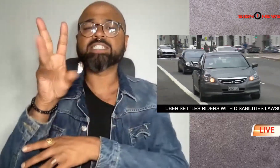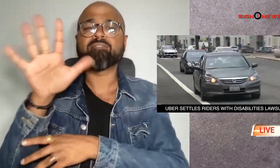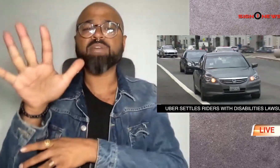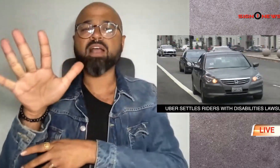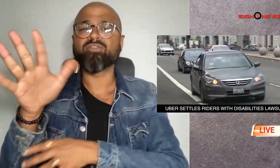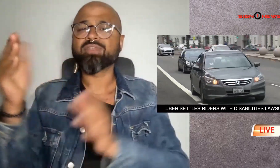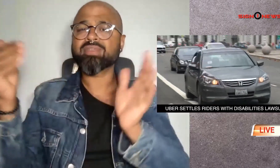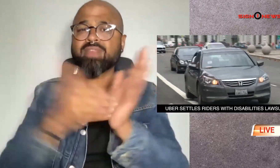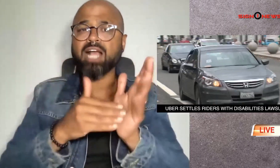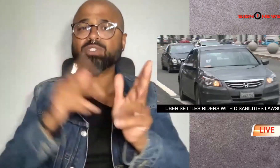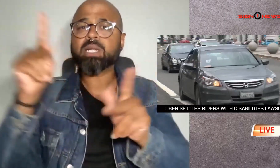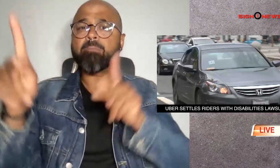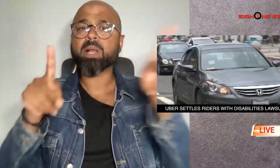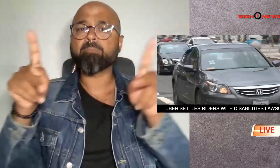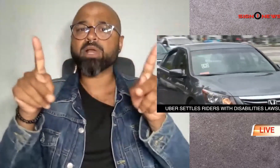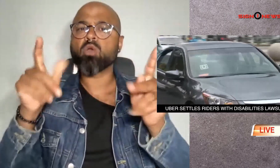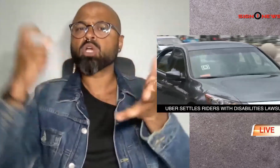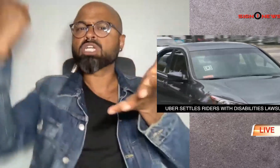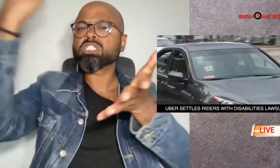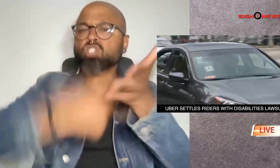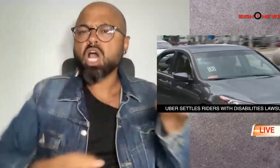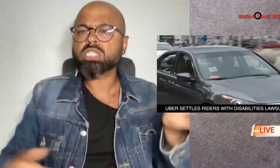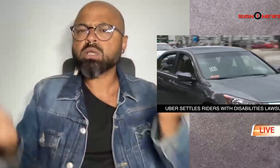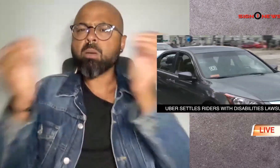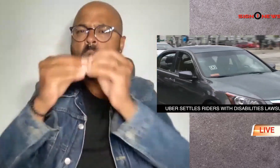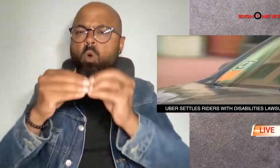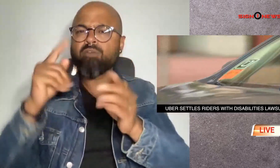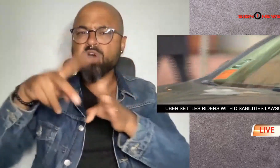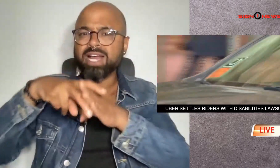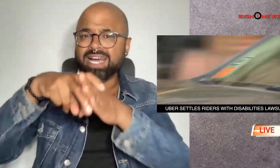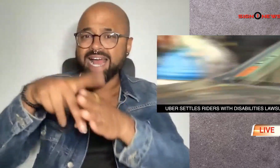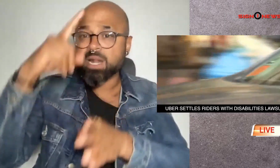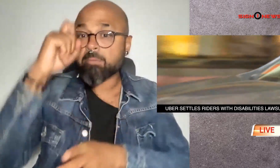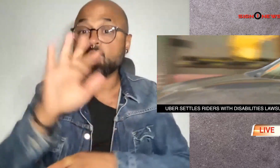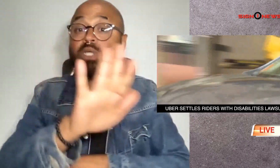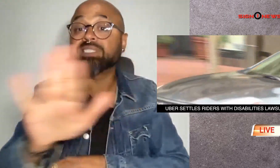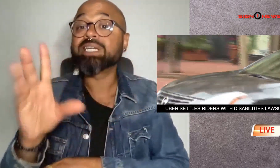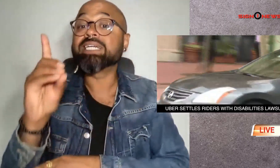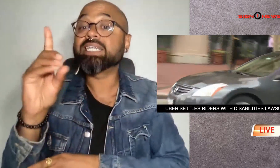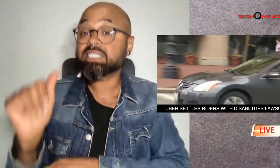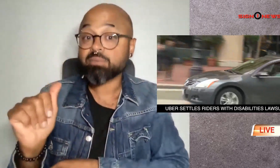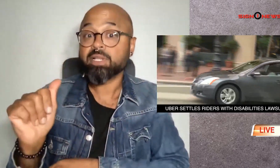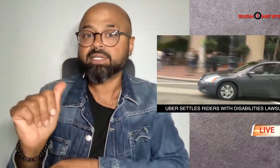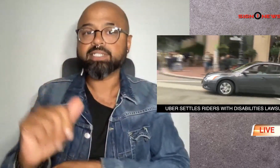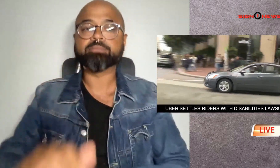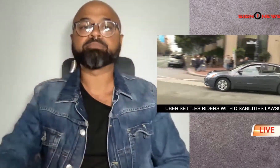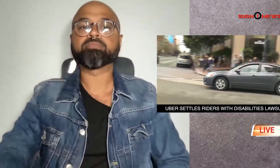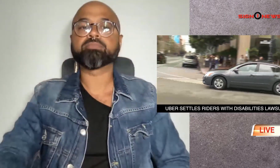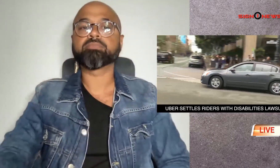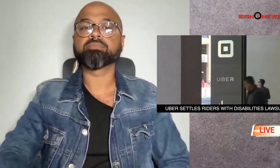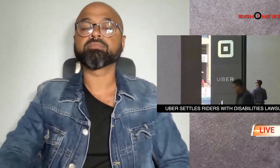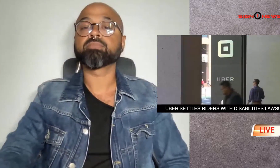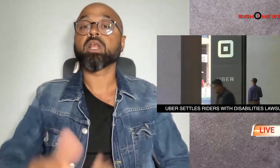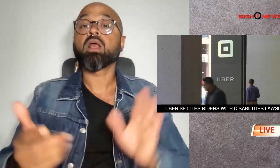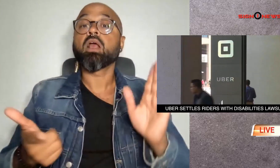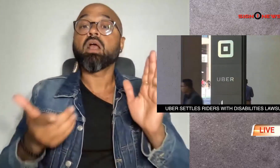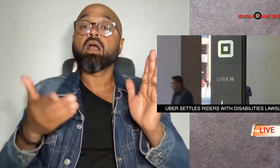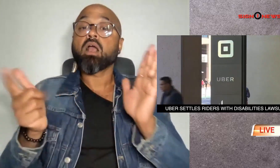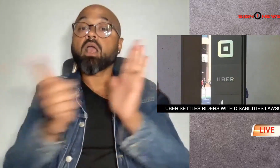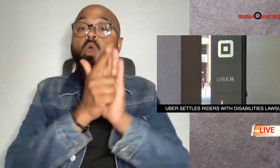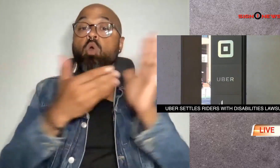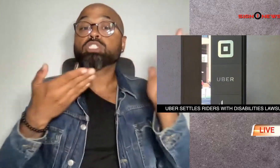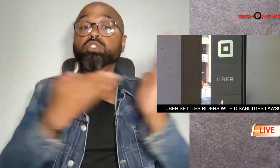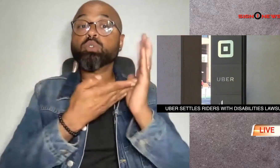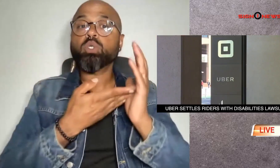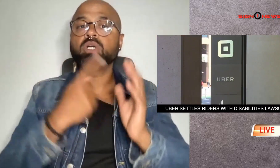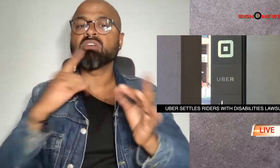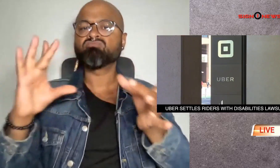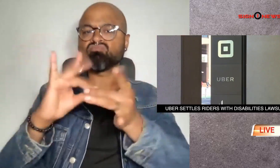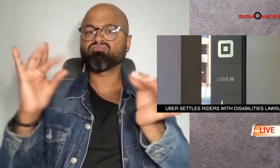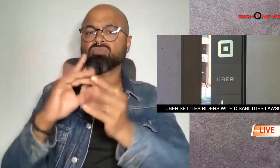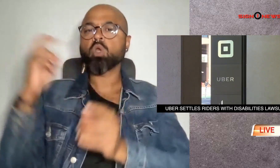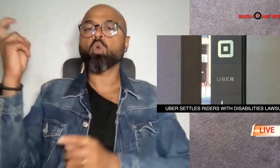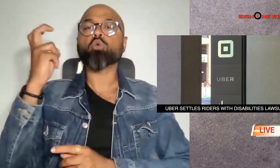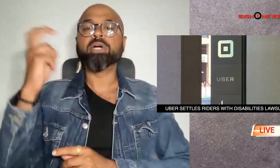to over 65,000 passengers who were charge more to ride because of their disability the